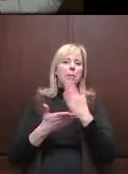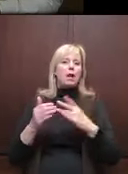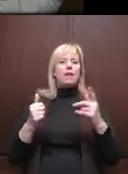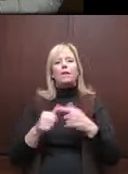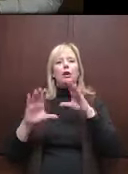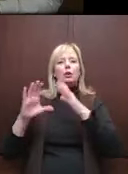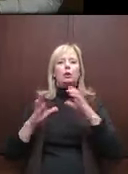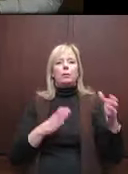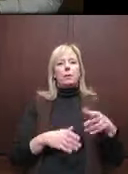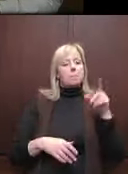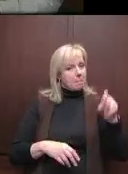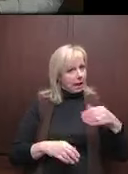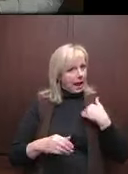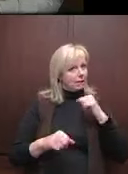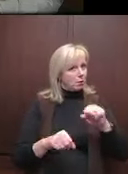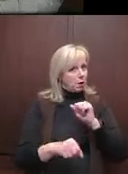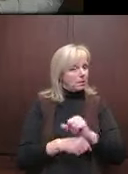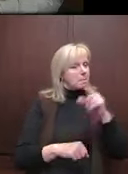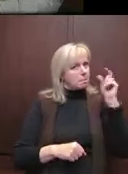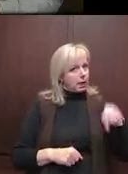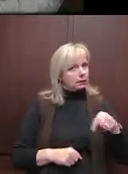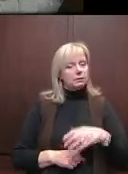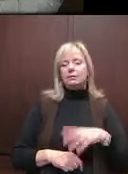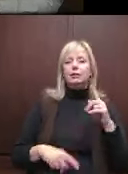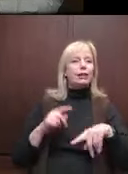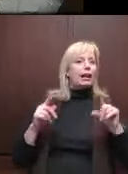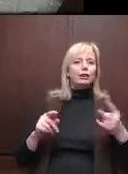You have to have an appointment? You have to have an appointment. You can't just show it right?